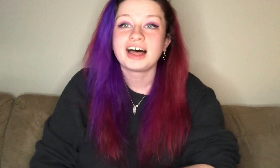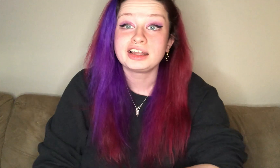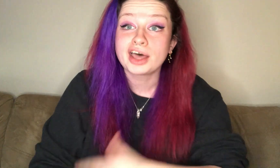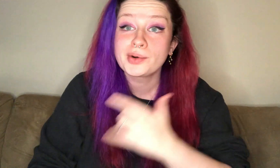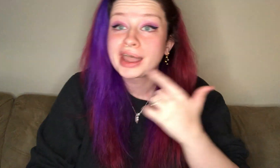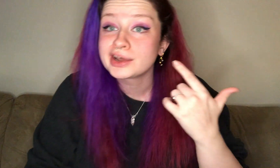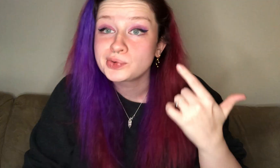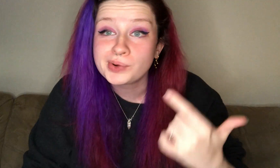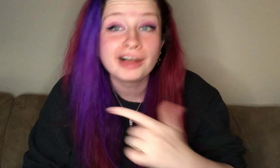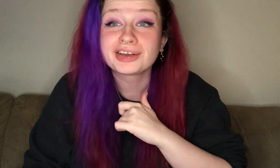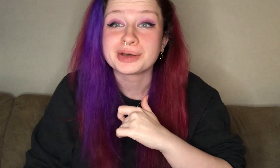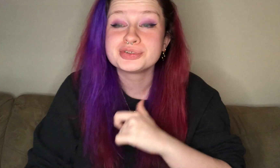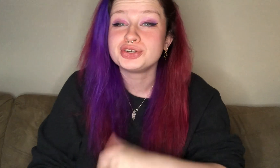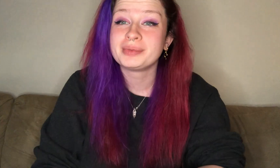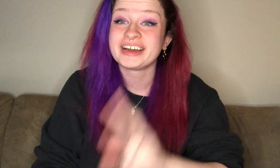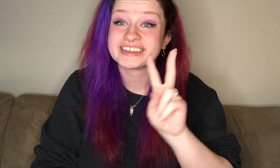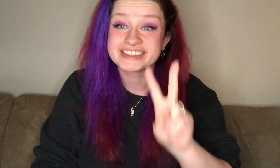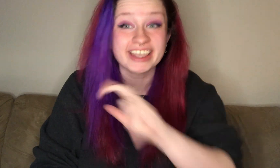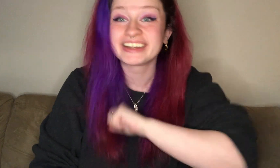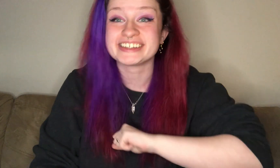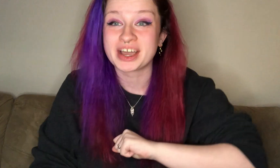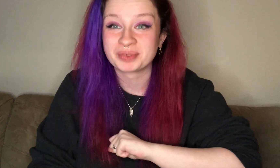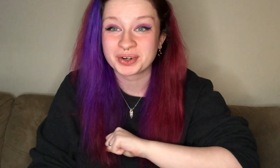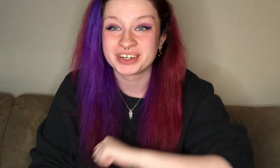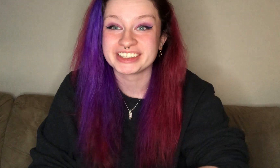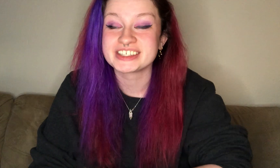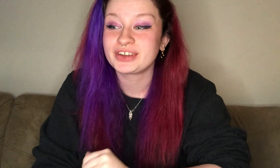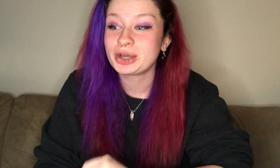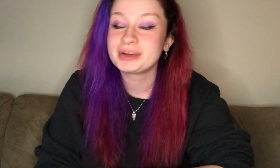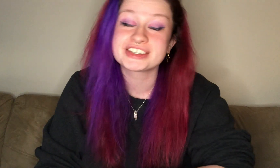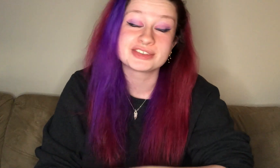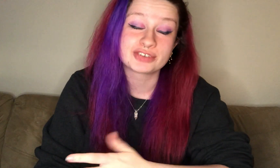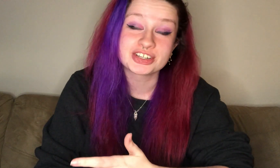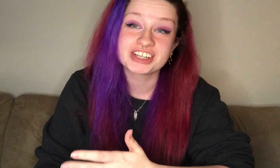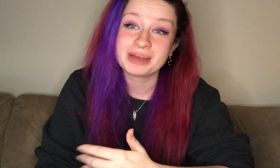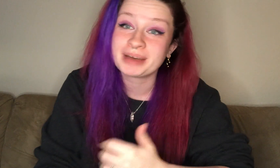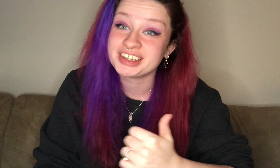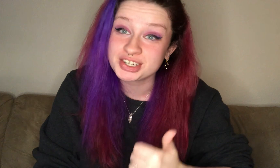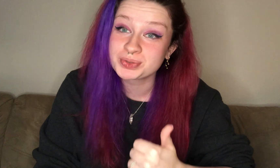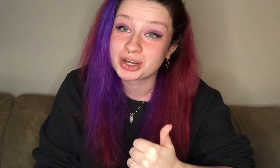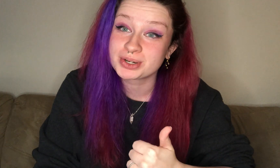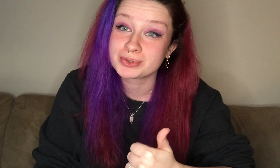hello and welcome to my second time recording this video because the first time my dishwasher was